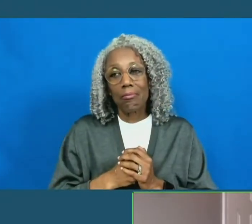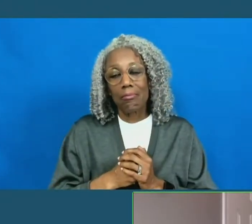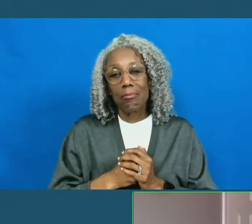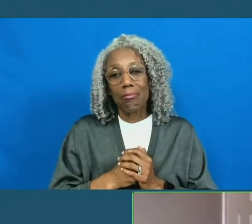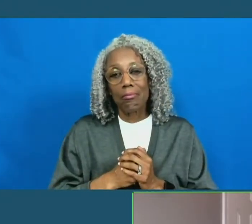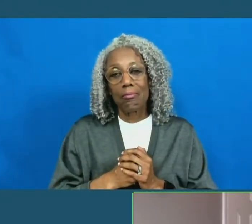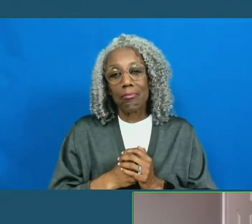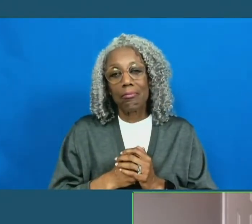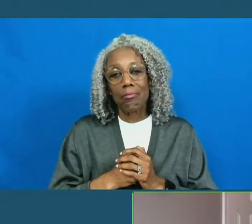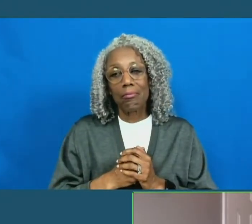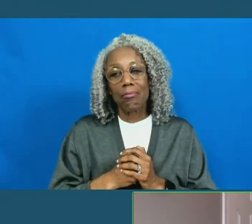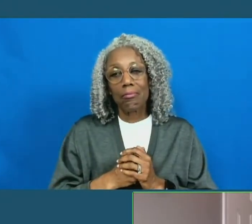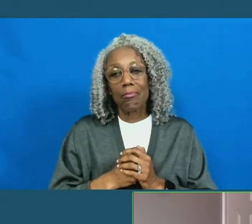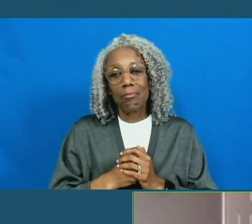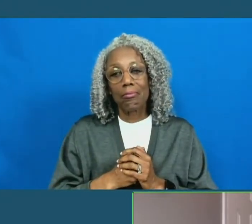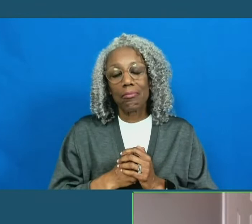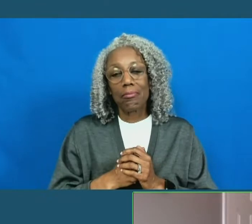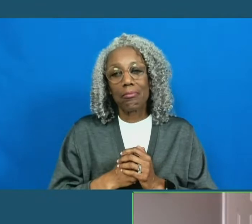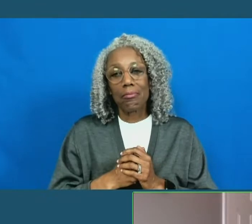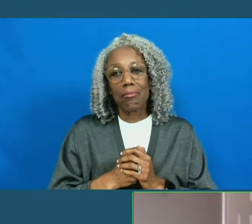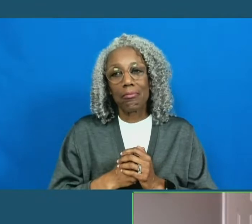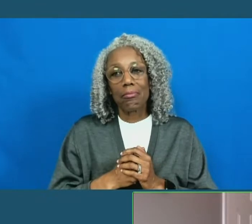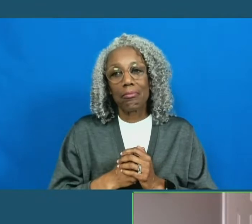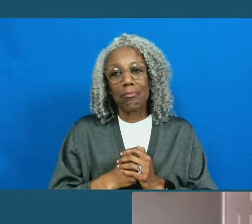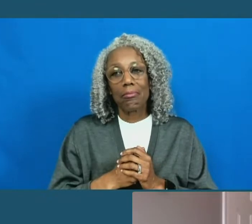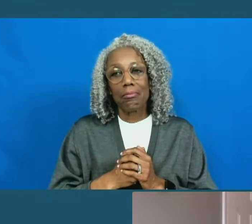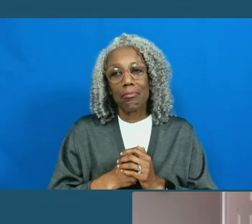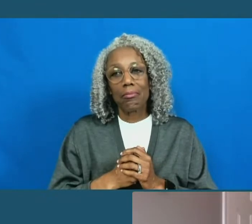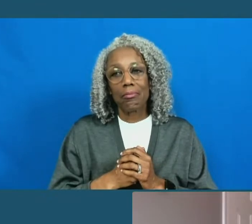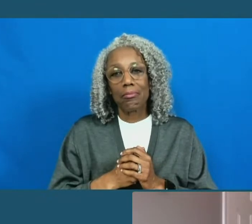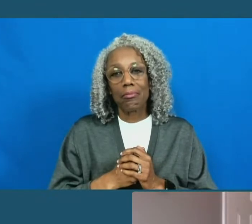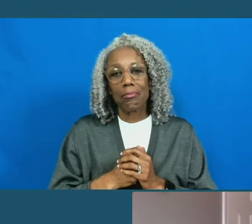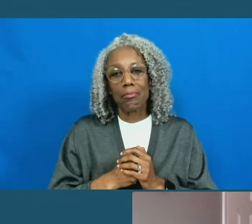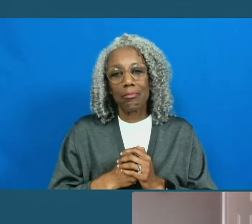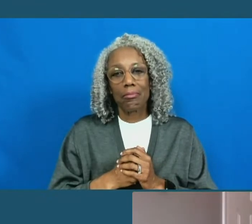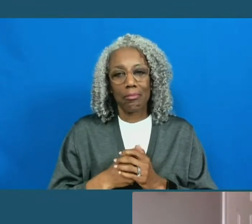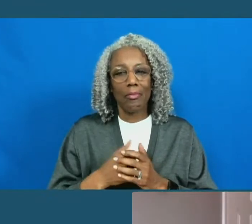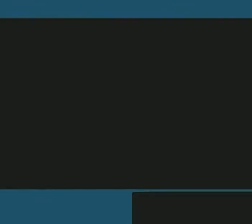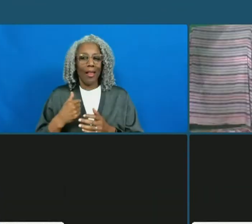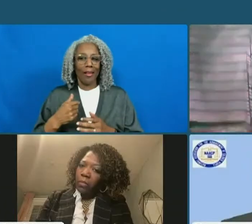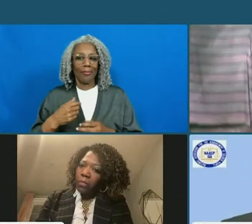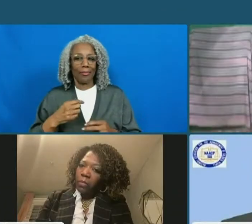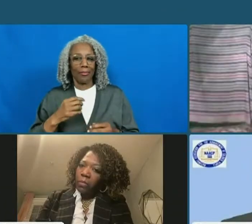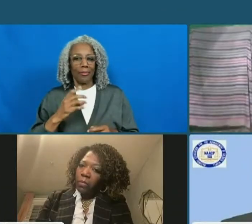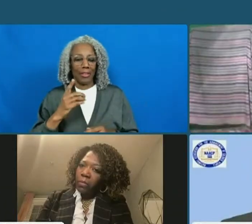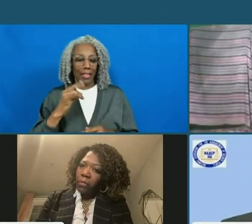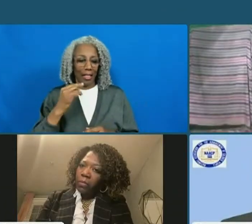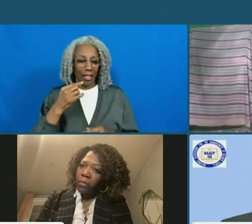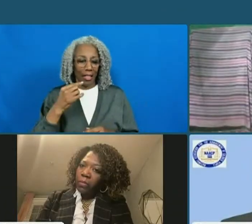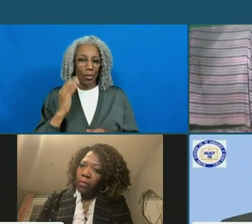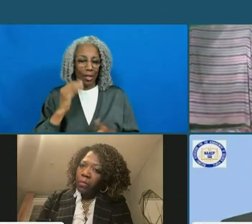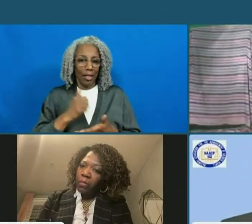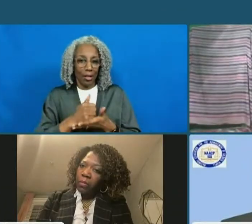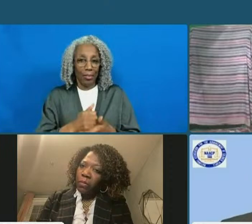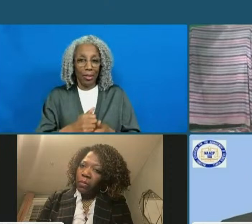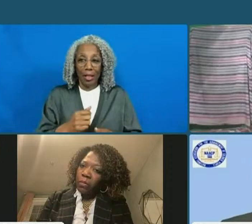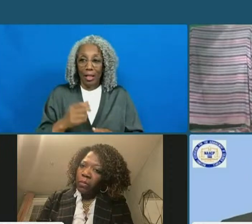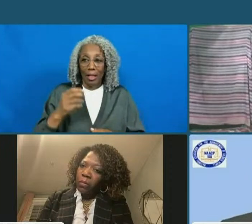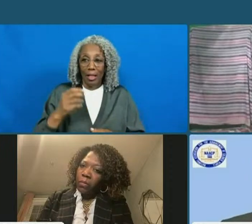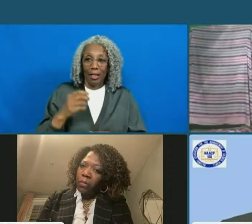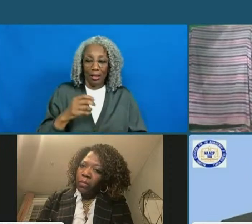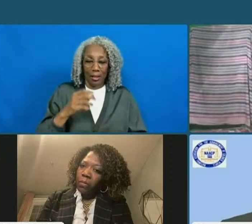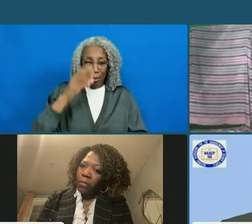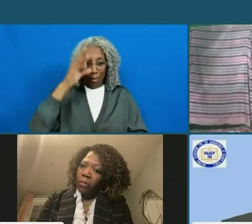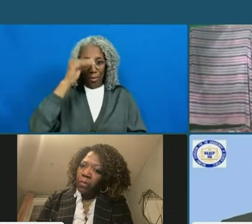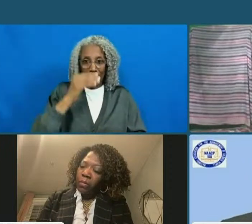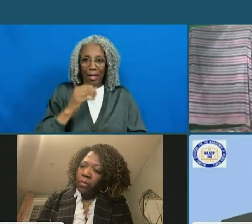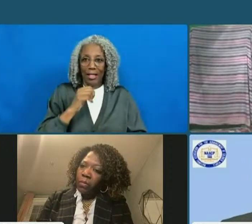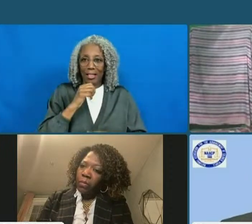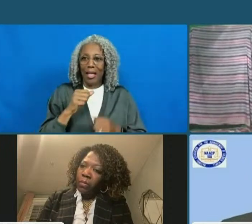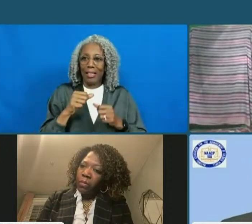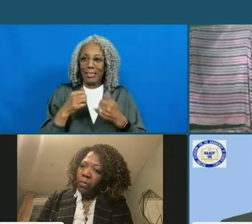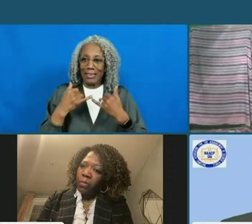sad part is that, um. I can help